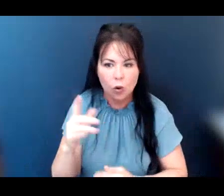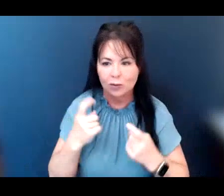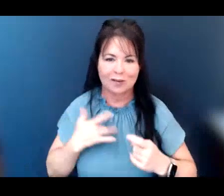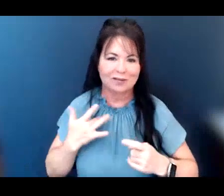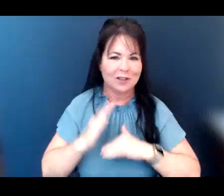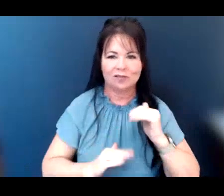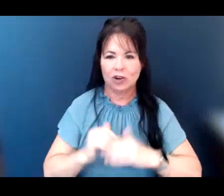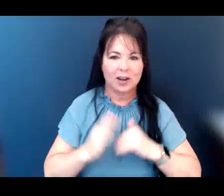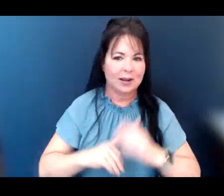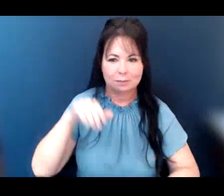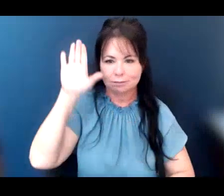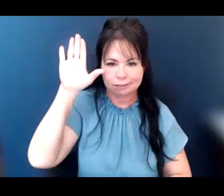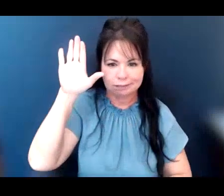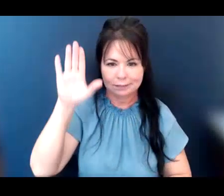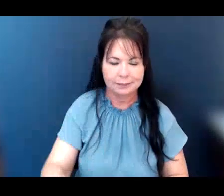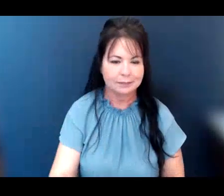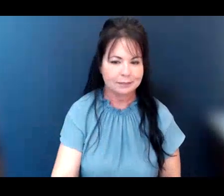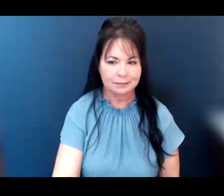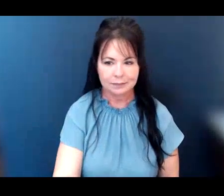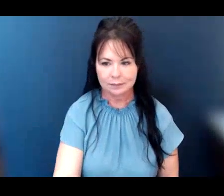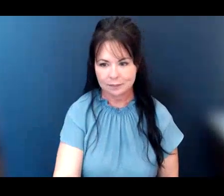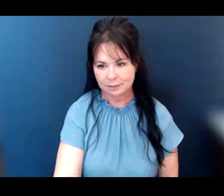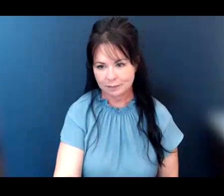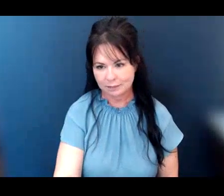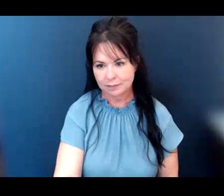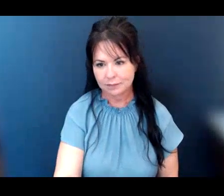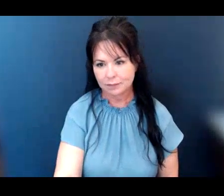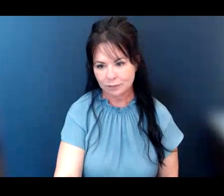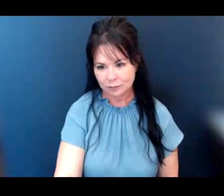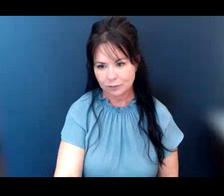It looks like I got a few in the queue already. So I'll go back and forth between raised hands